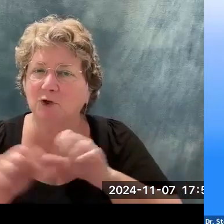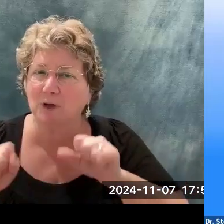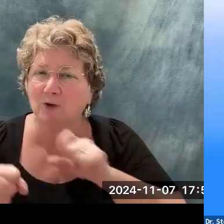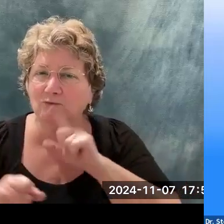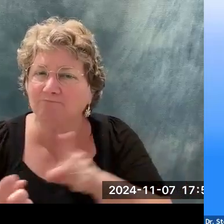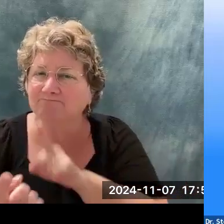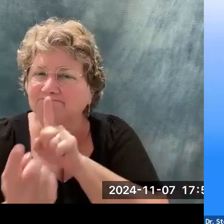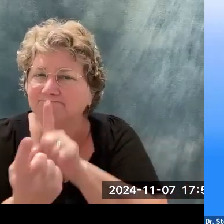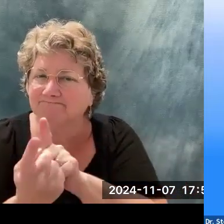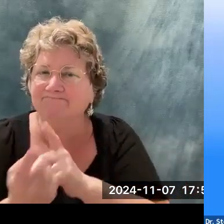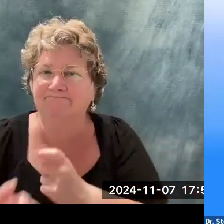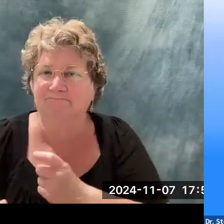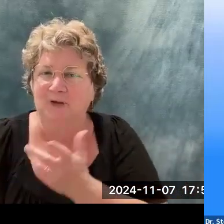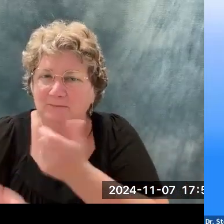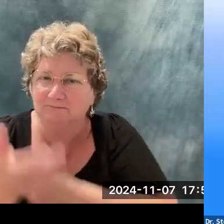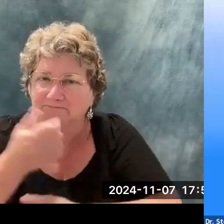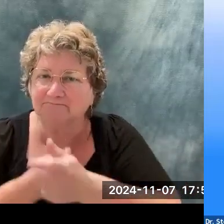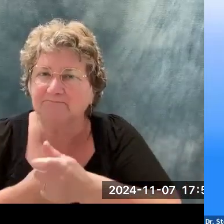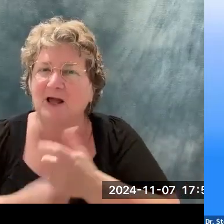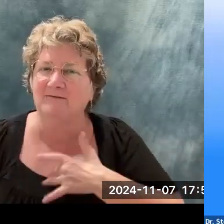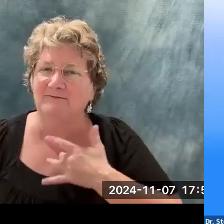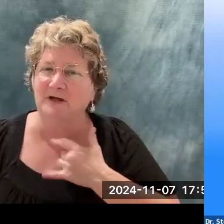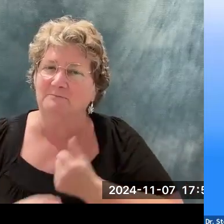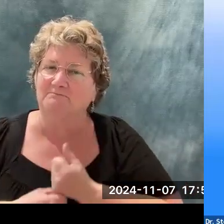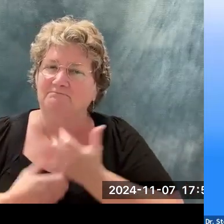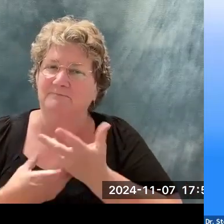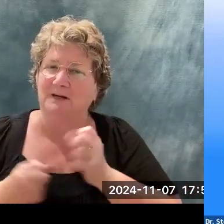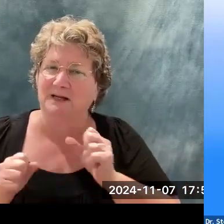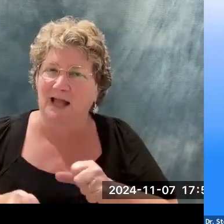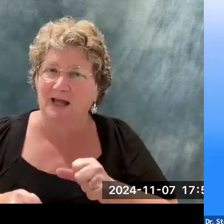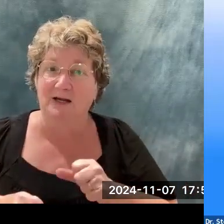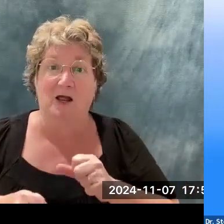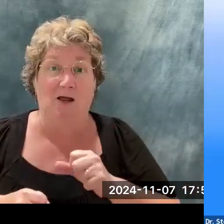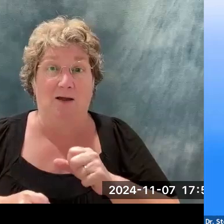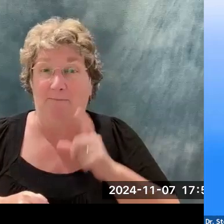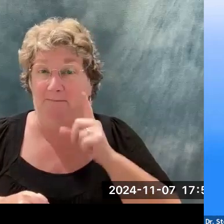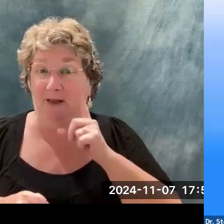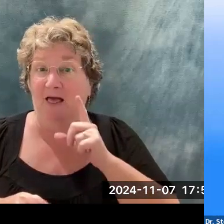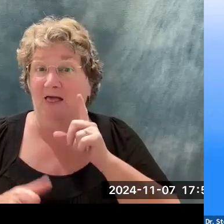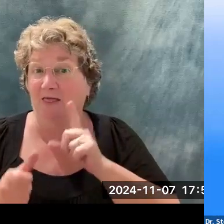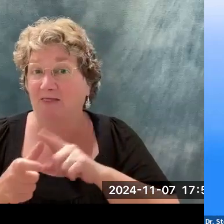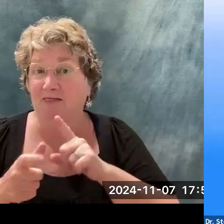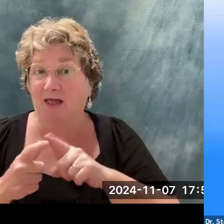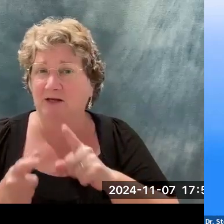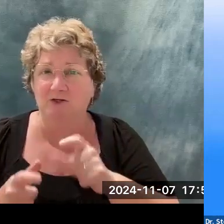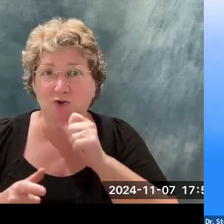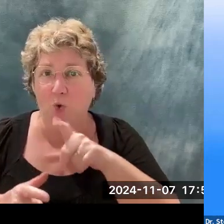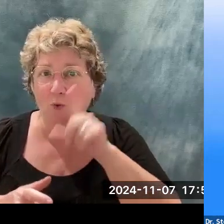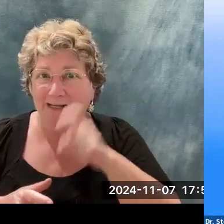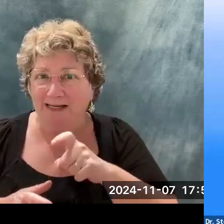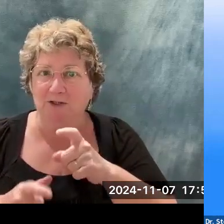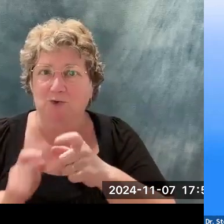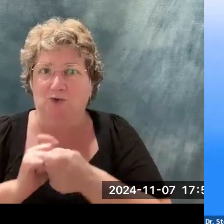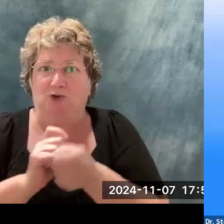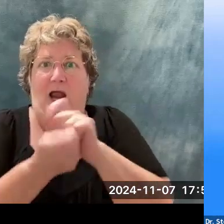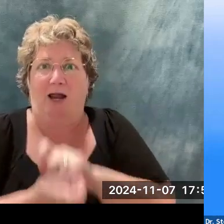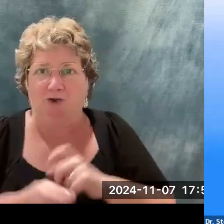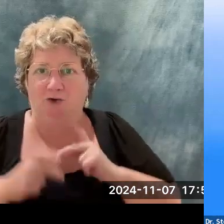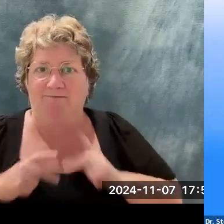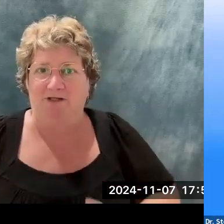on so that they don't turn to that distress, becoming physical and having to release it that way. Yeah. And I think that's great if you become